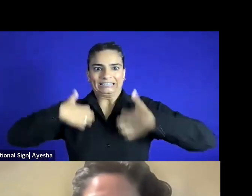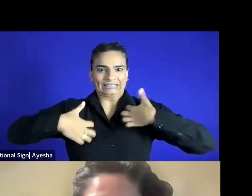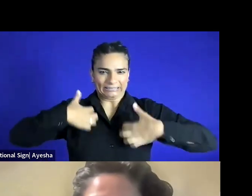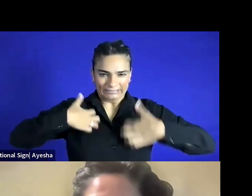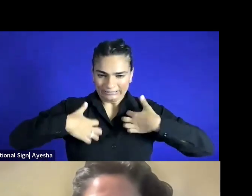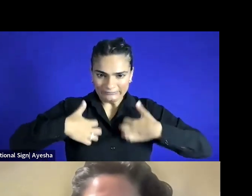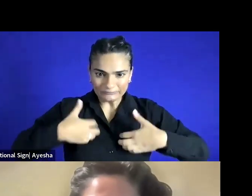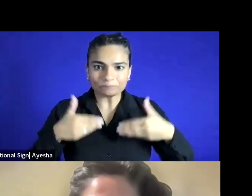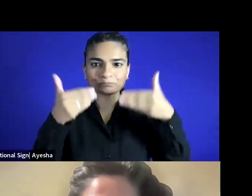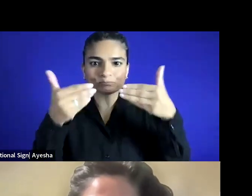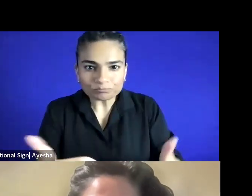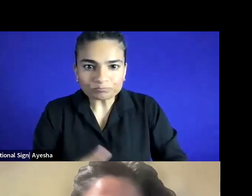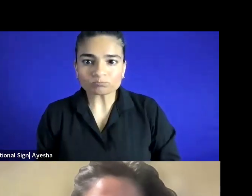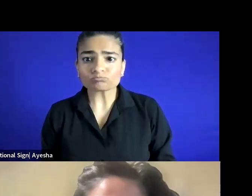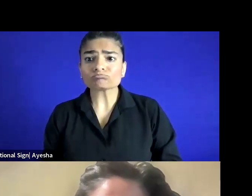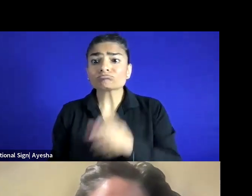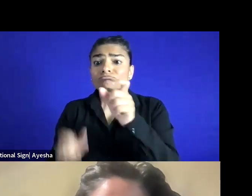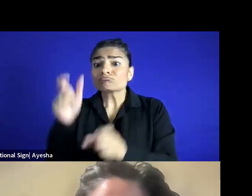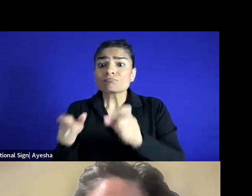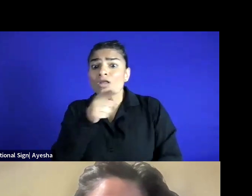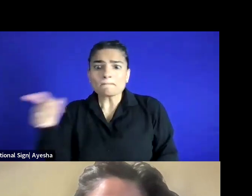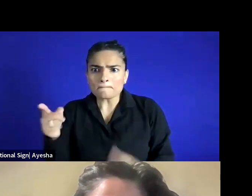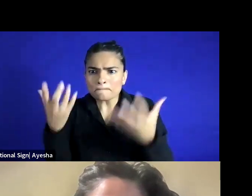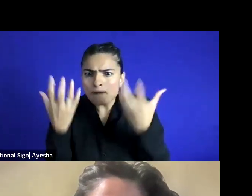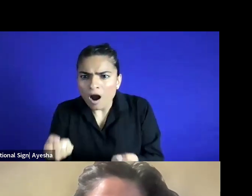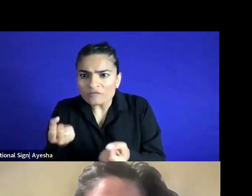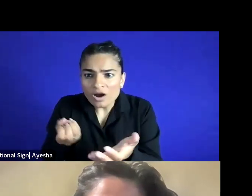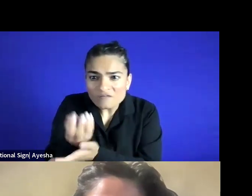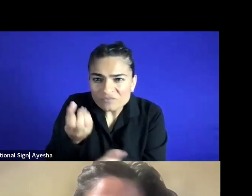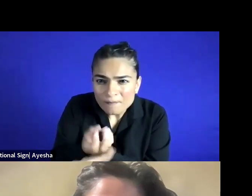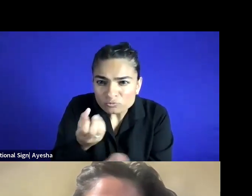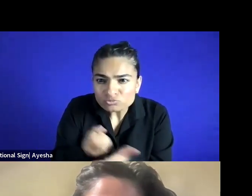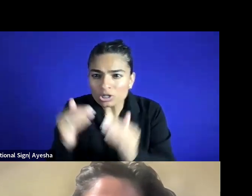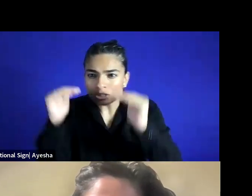And then of course, do share with us, the pronouns. I would love to be identified.